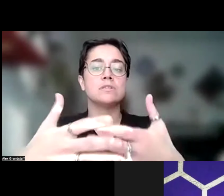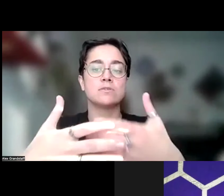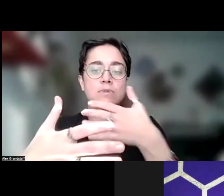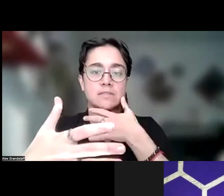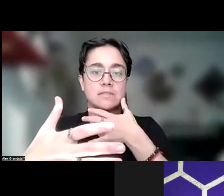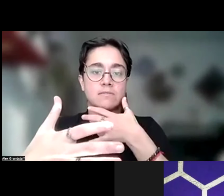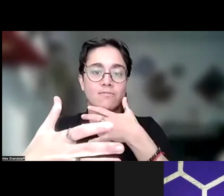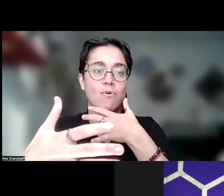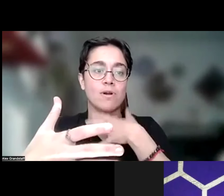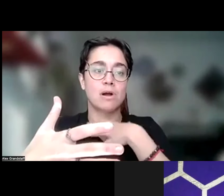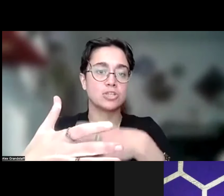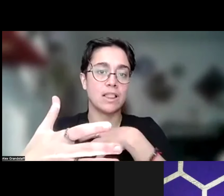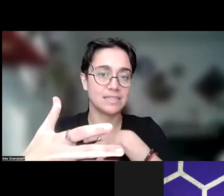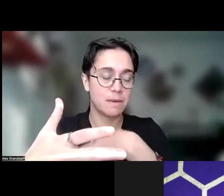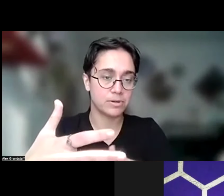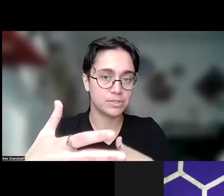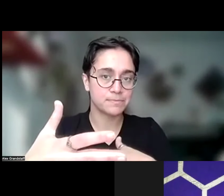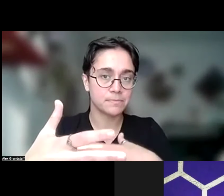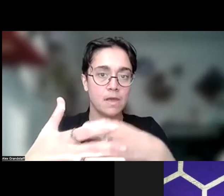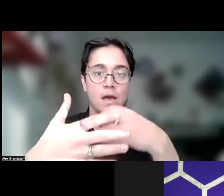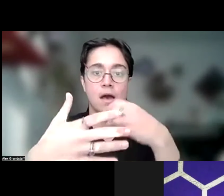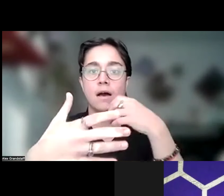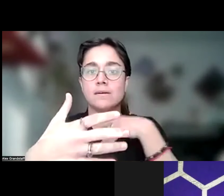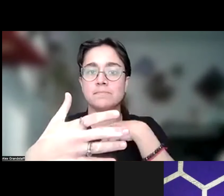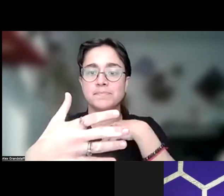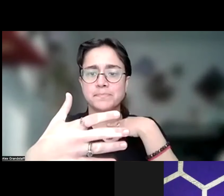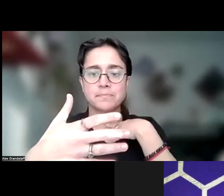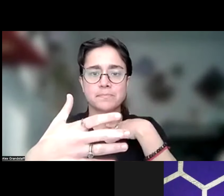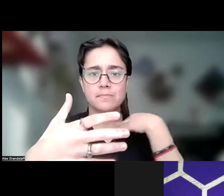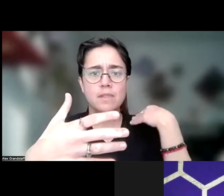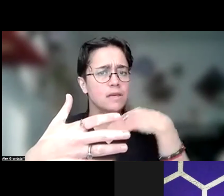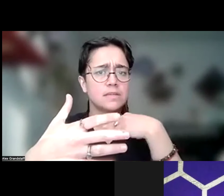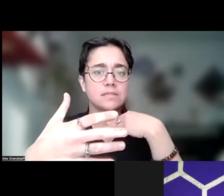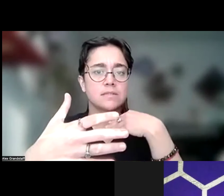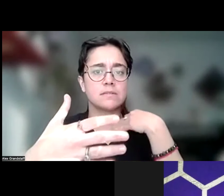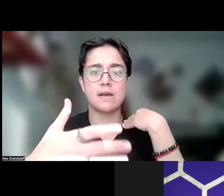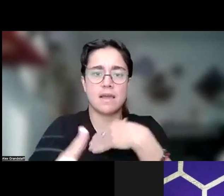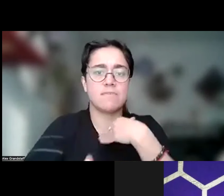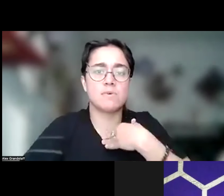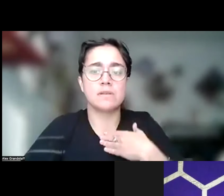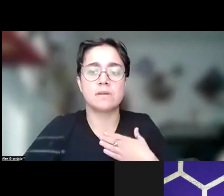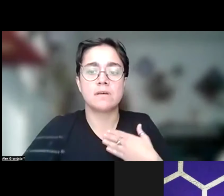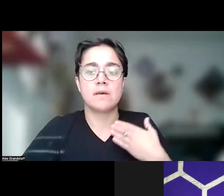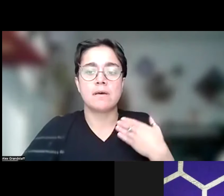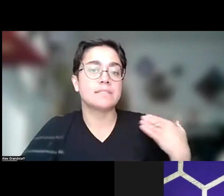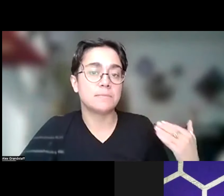and create a barrier that reduces risks for marginalized members.